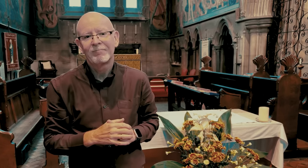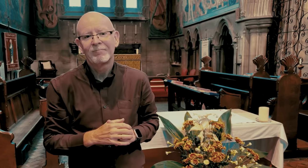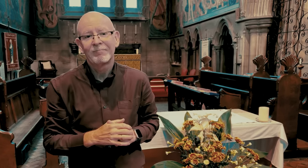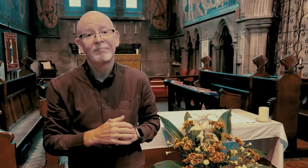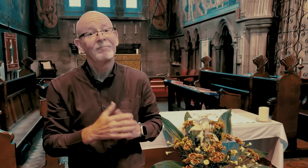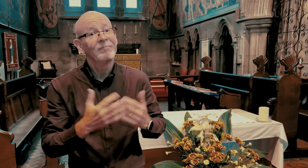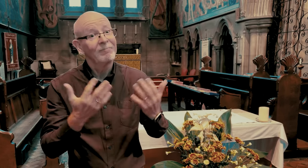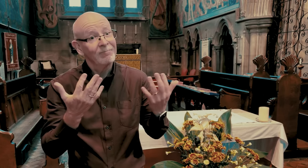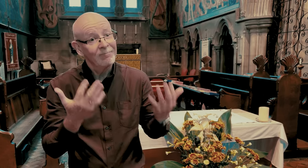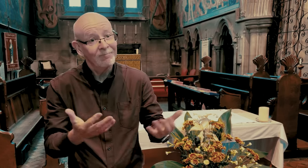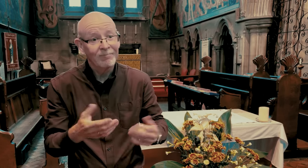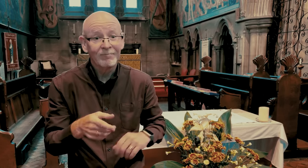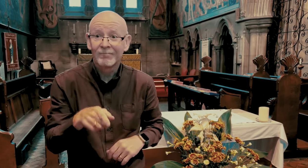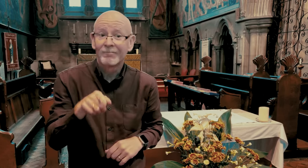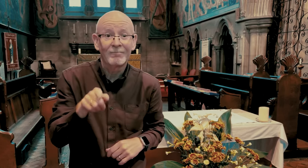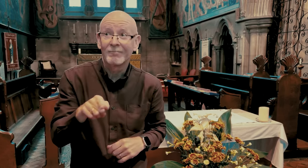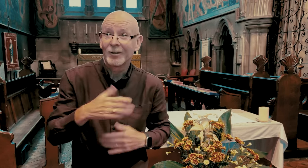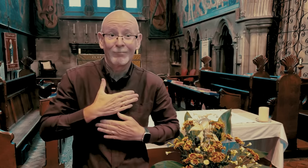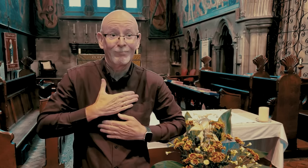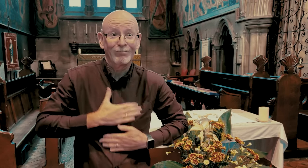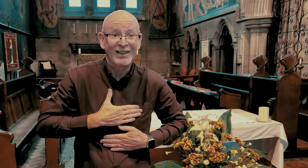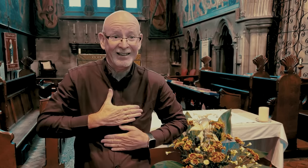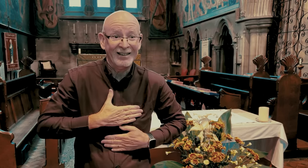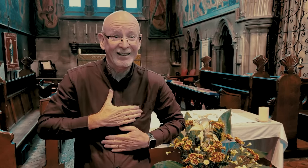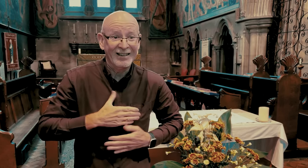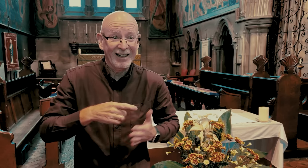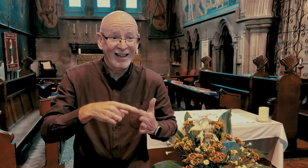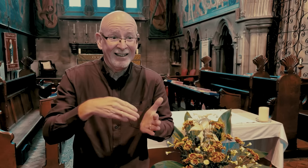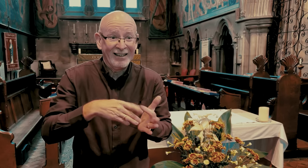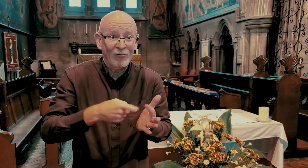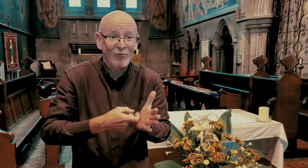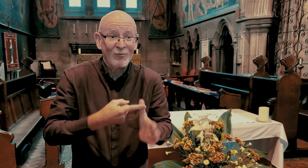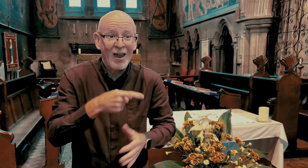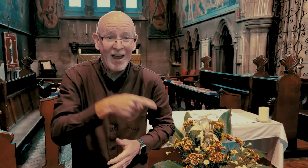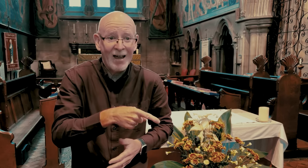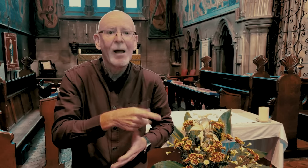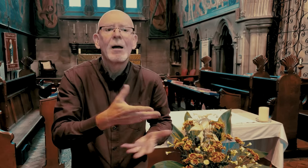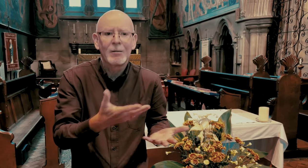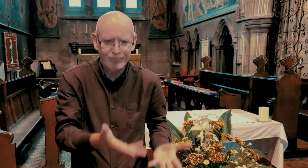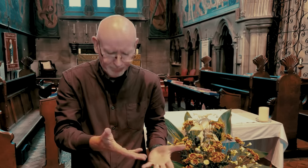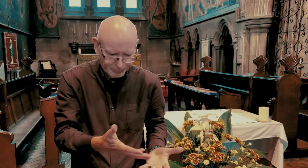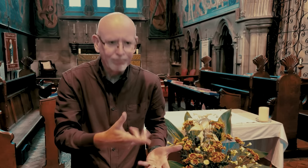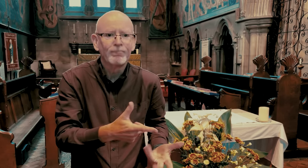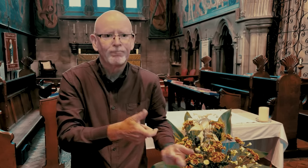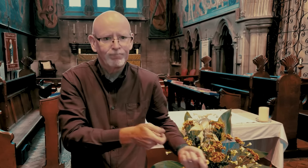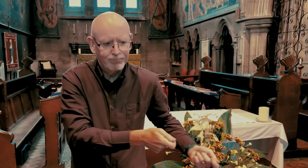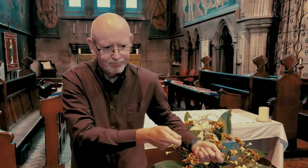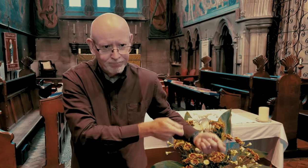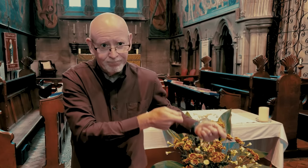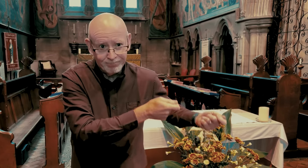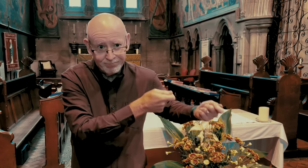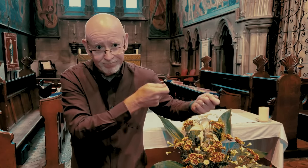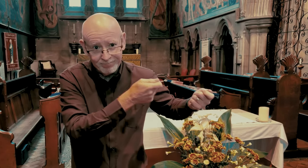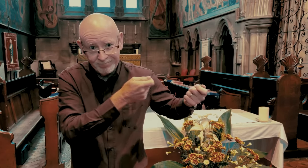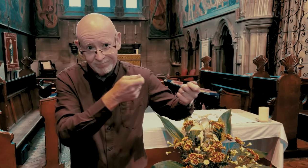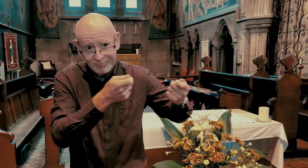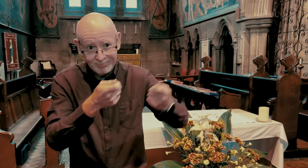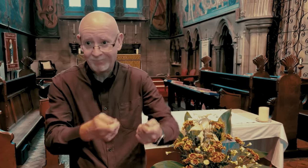Accordingly, the priest, Ezra, brought the law before the assembly,